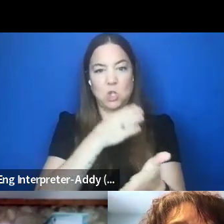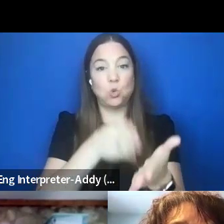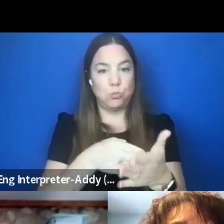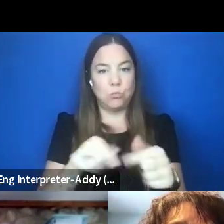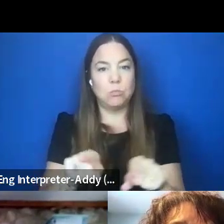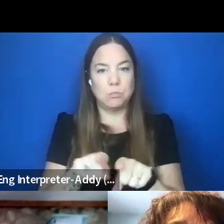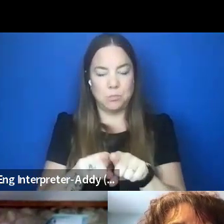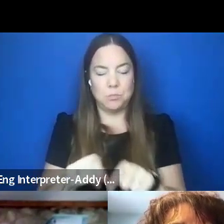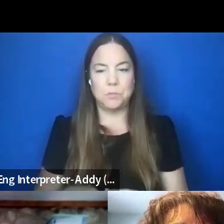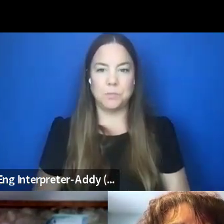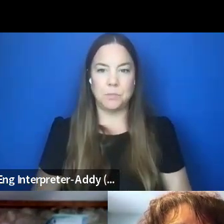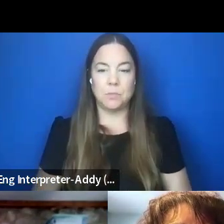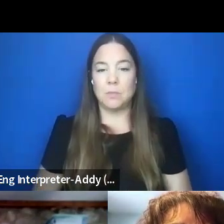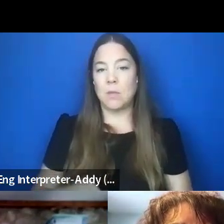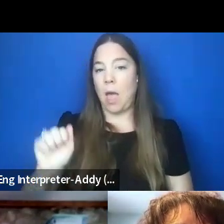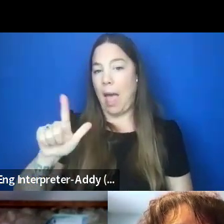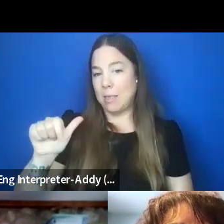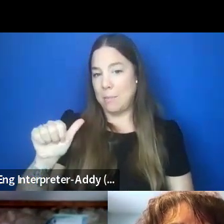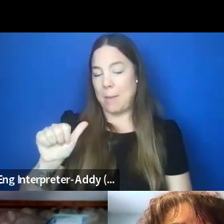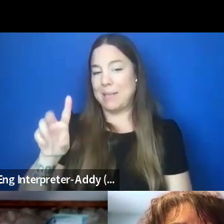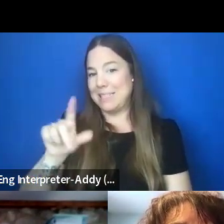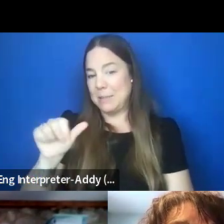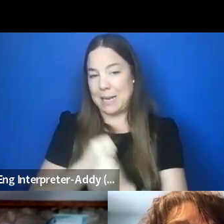Adeleigh Belyeu: the Alabama Disabilities advocacy program.